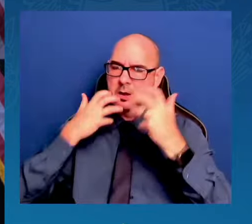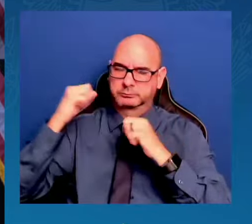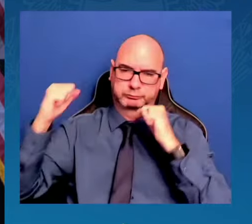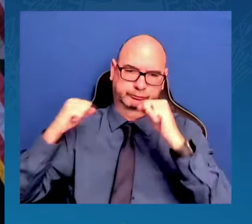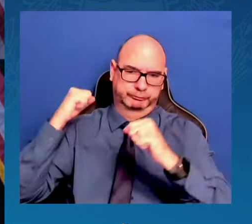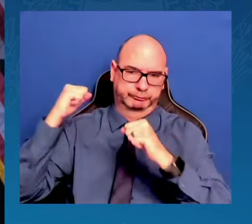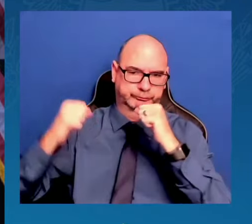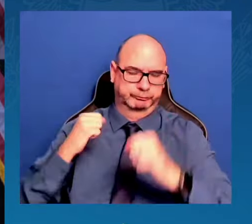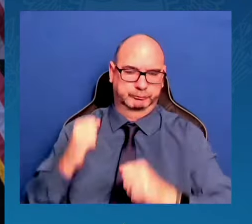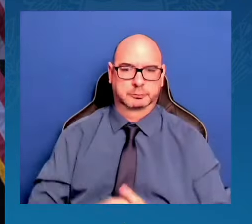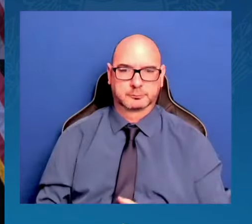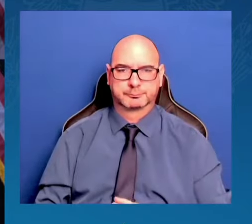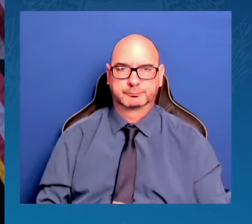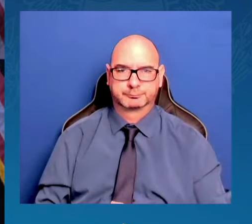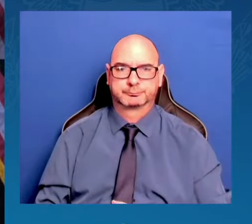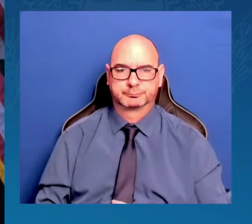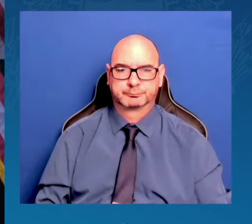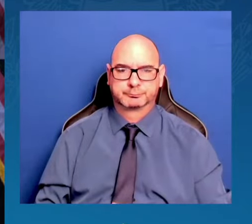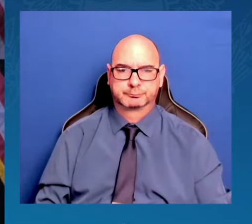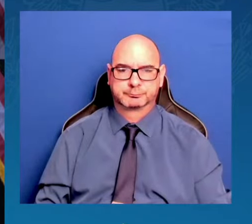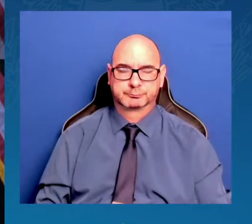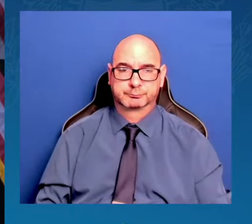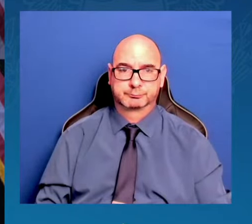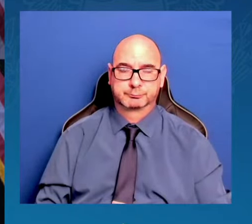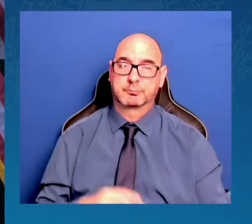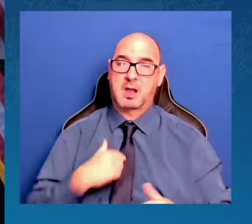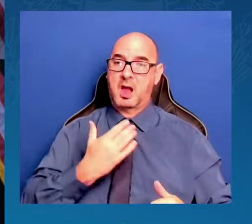I'm pleased to announce that President Biden -- I'm announcing it today --